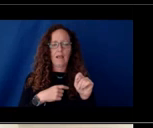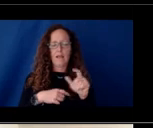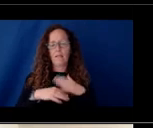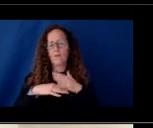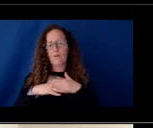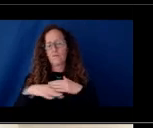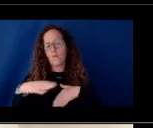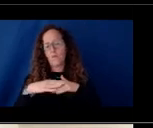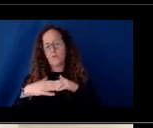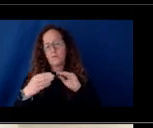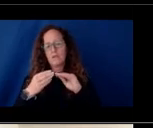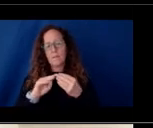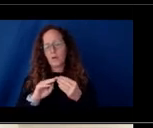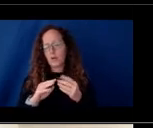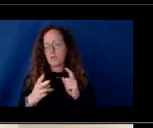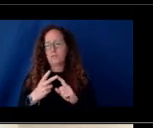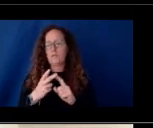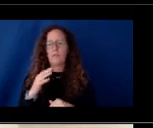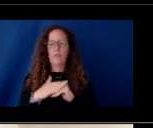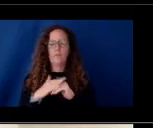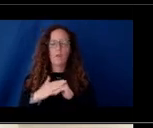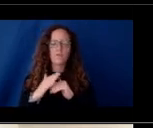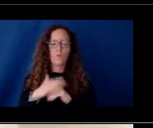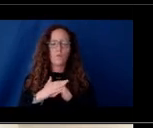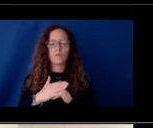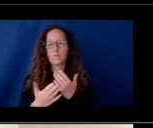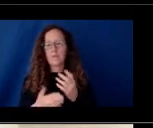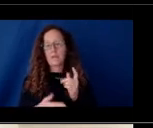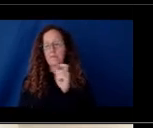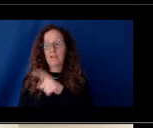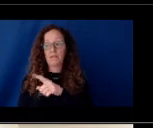and some of the thresholds that were, that may be a question for Mike as well, getting